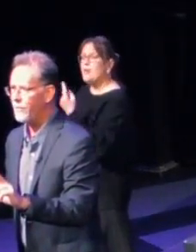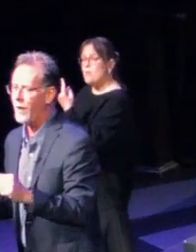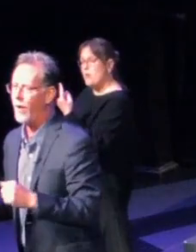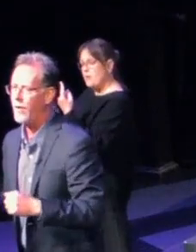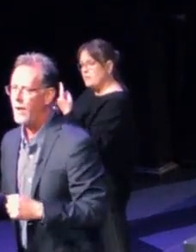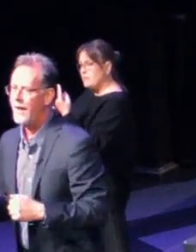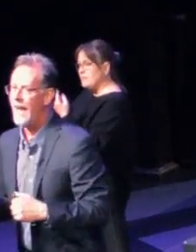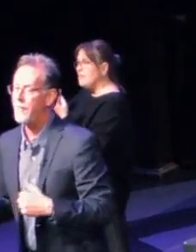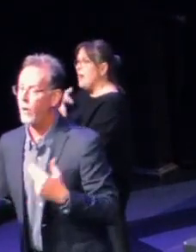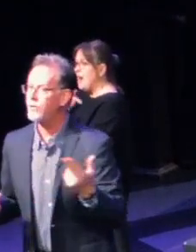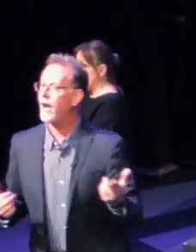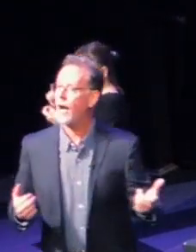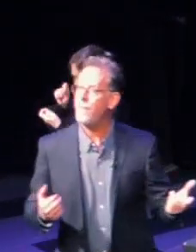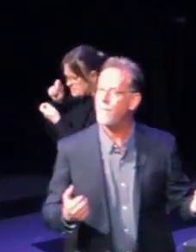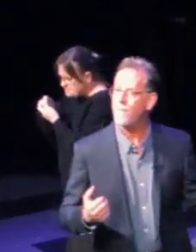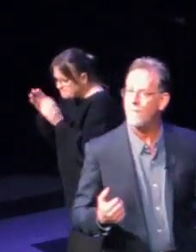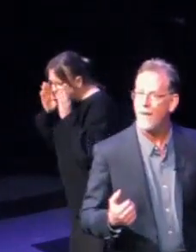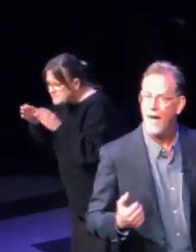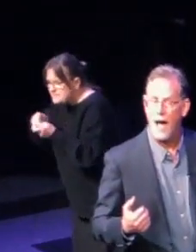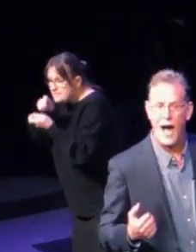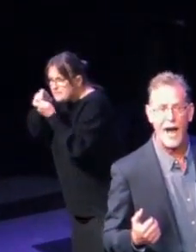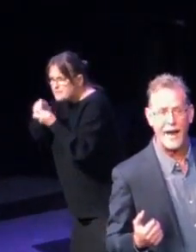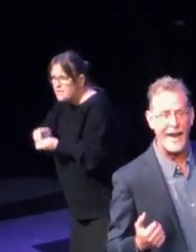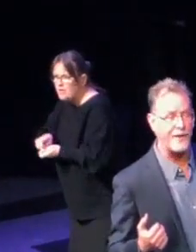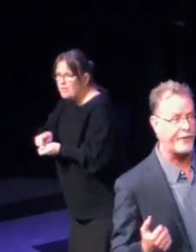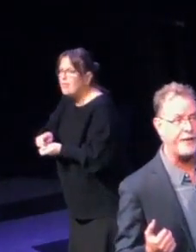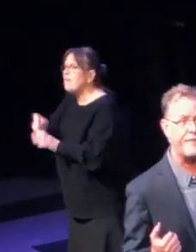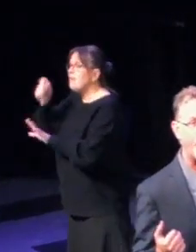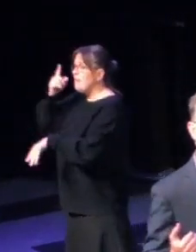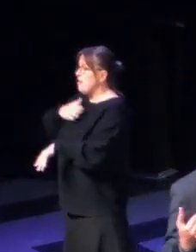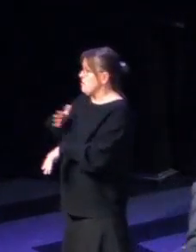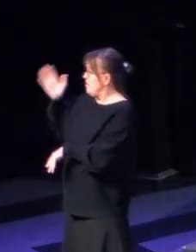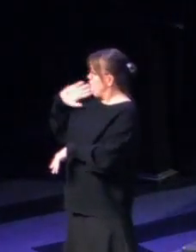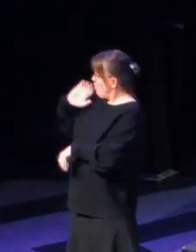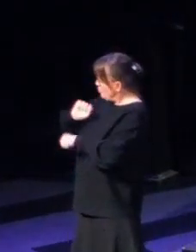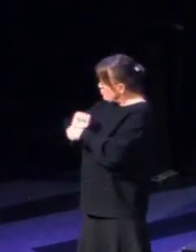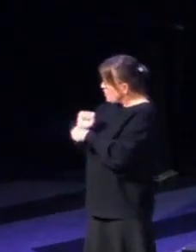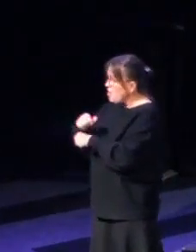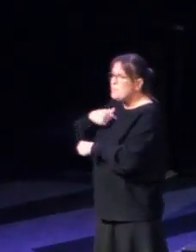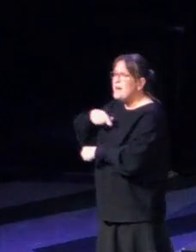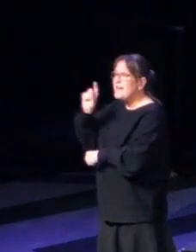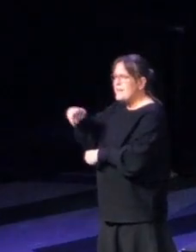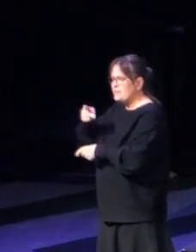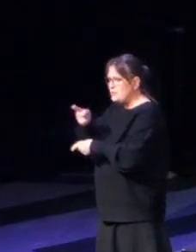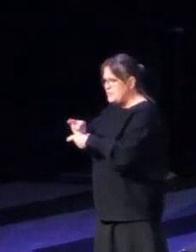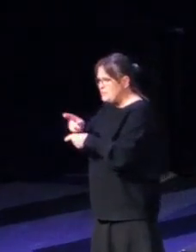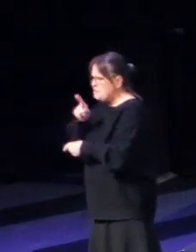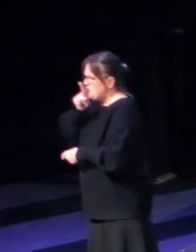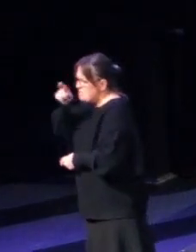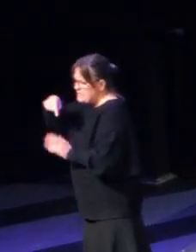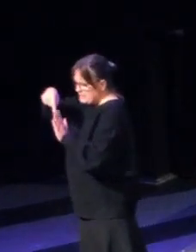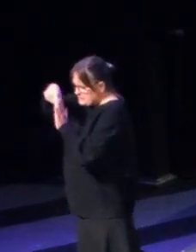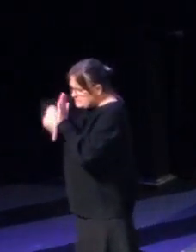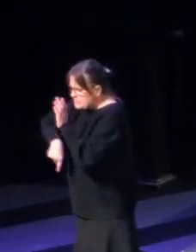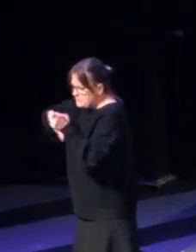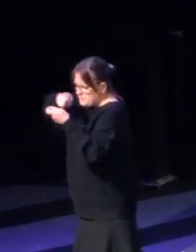Well, at my old job, I had to keep very intricate Excel spreadsheets, and they were very detailed.